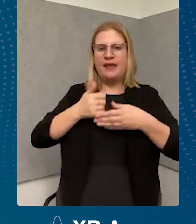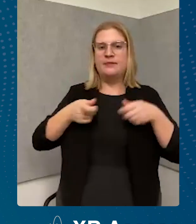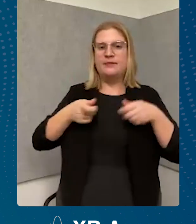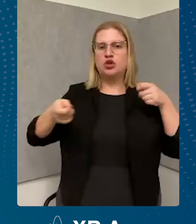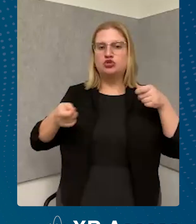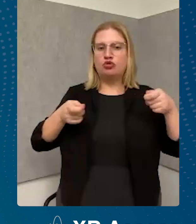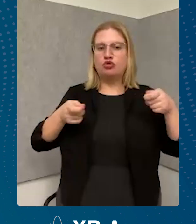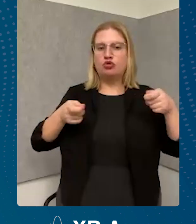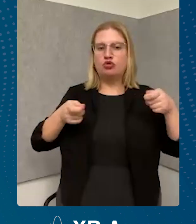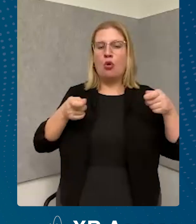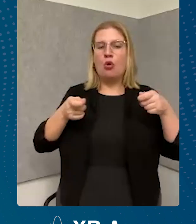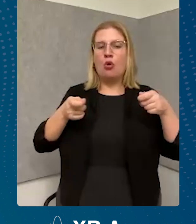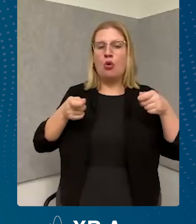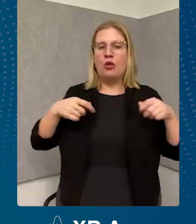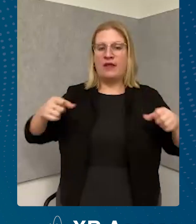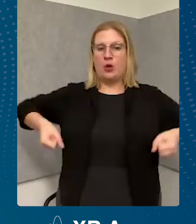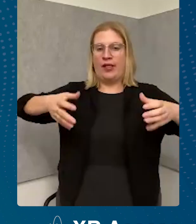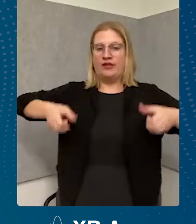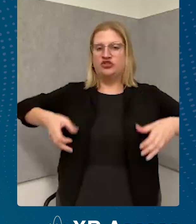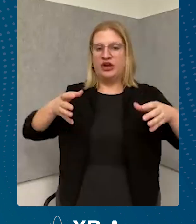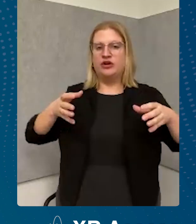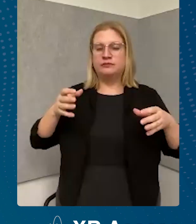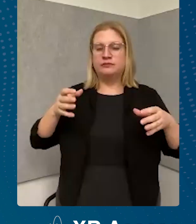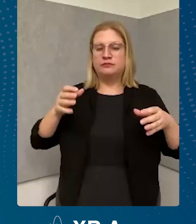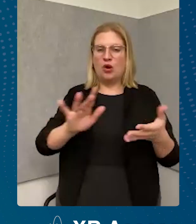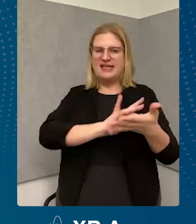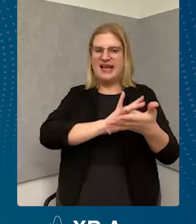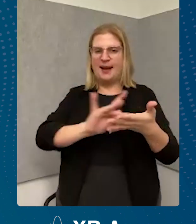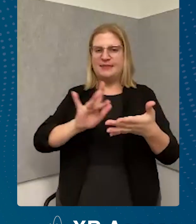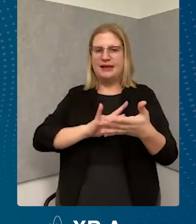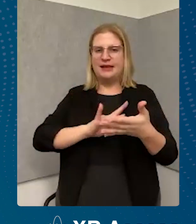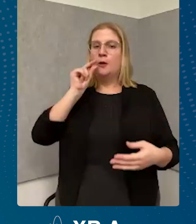their wheelchairs or a tablet, or whatever other devices that they need.